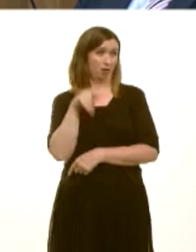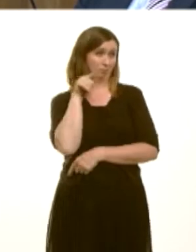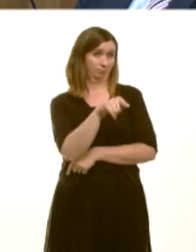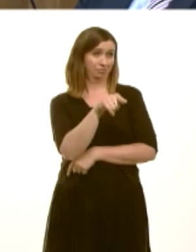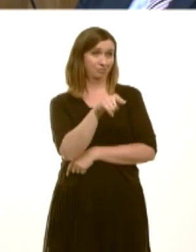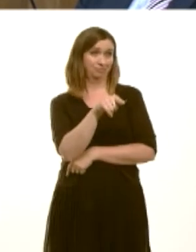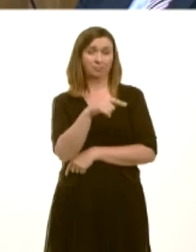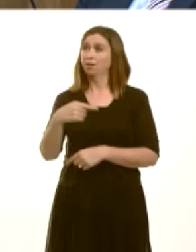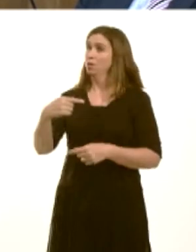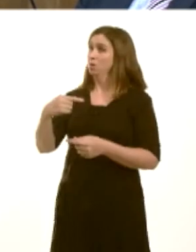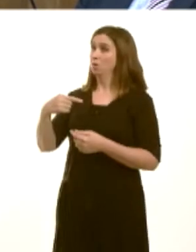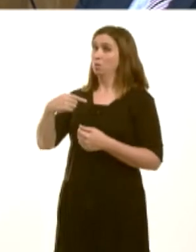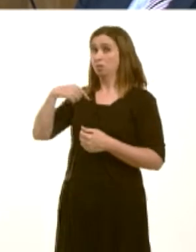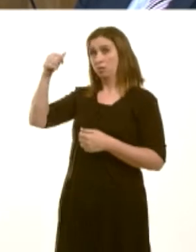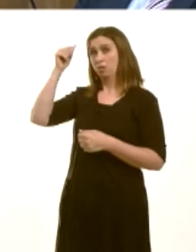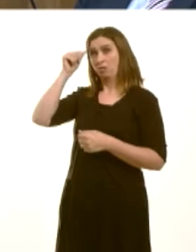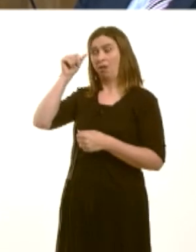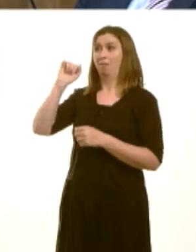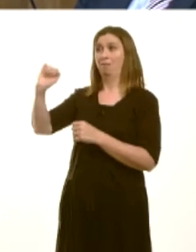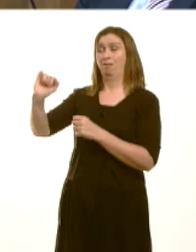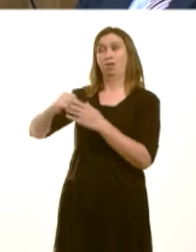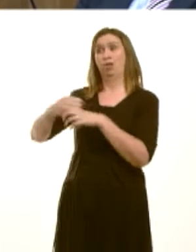go far enough in terms of cuts, as far as the Tories are concerned, and weíll take